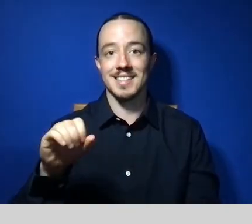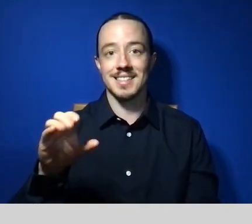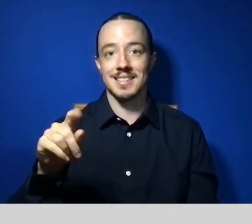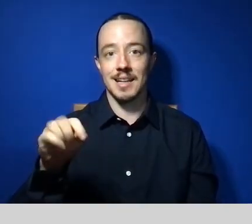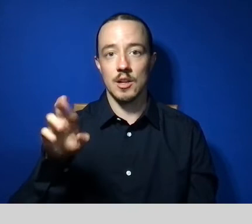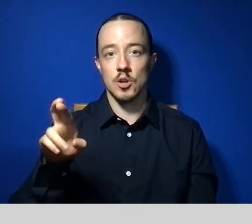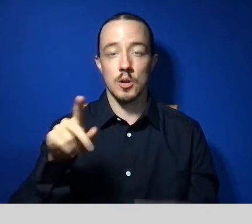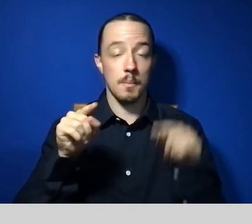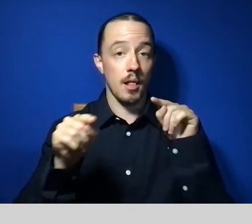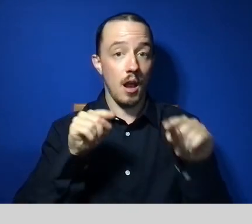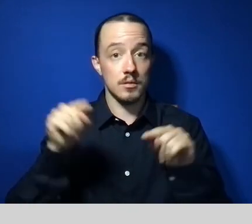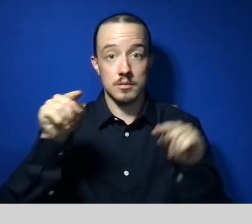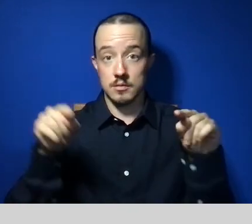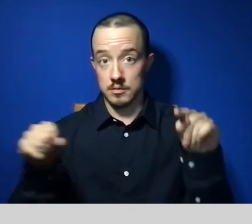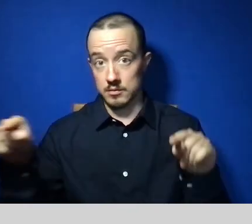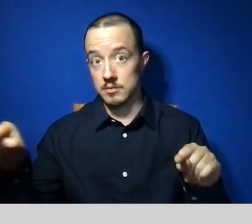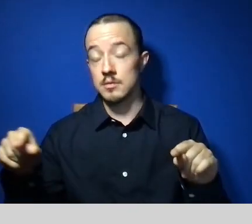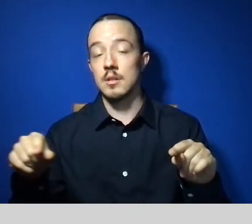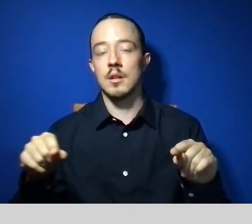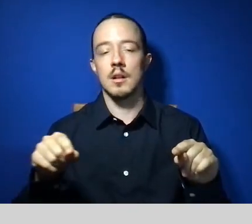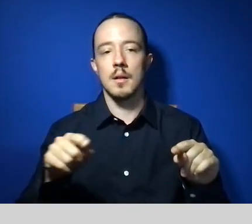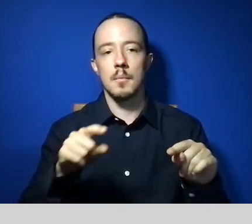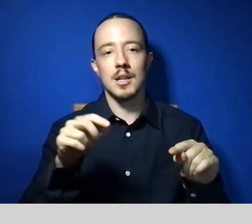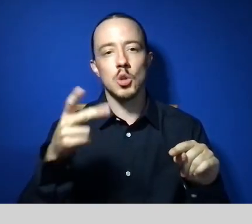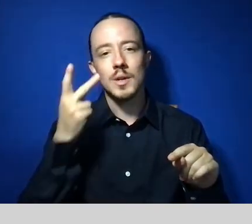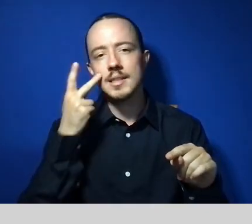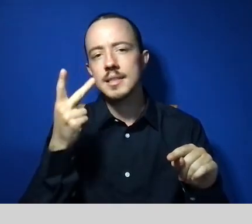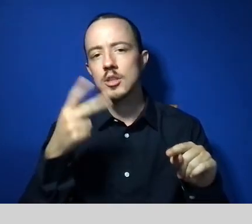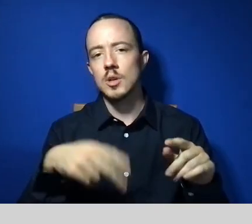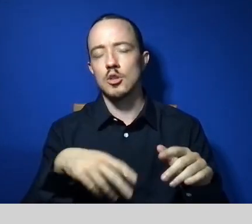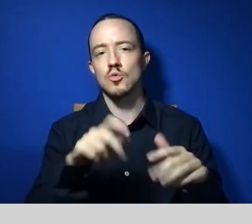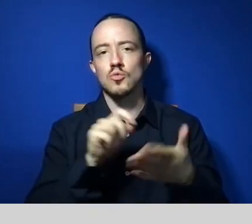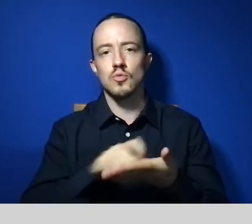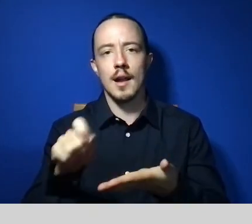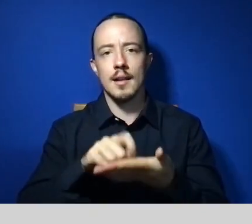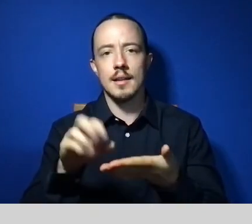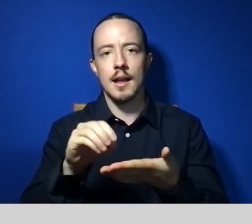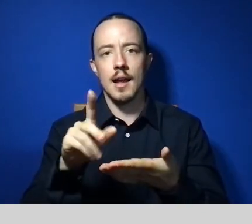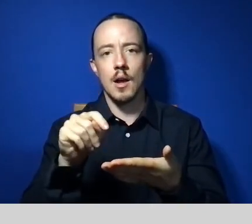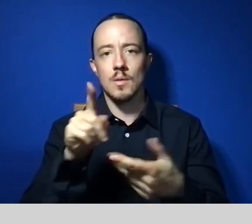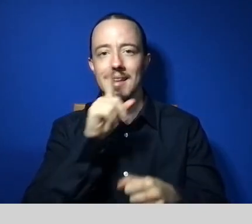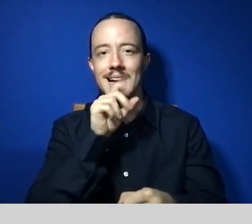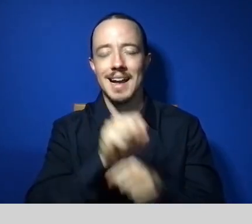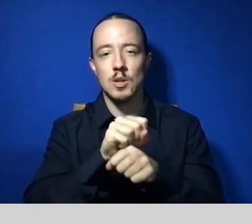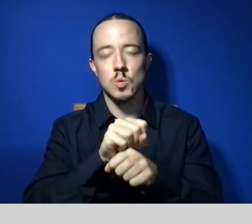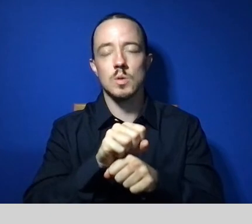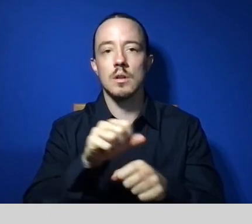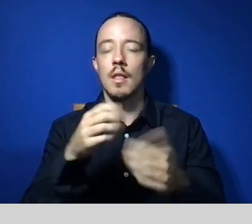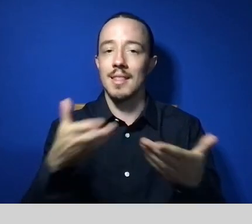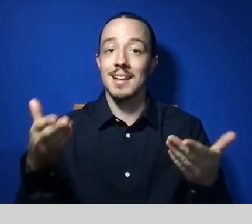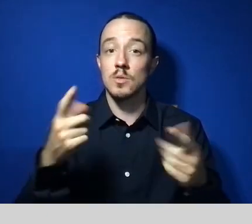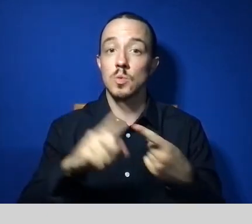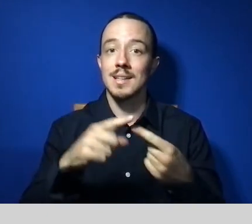I have it comment it out here, but I can write out this actual scatter plot to an HTML